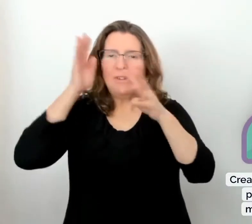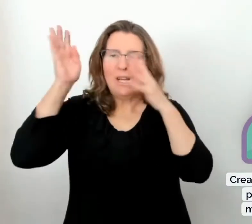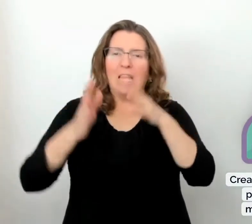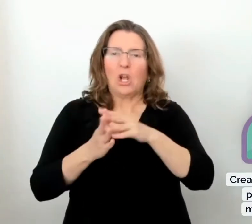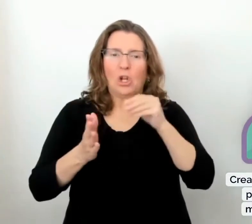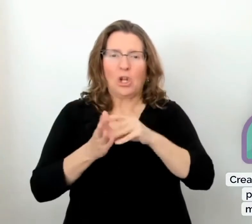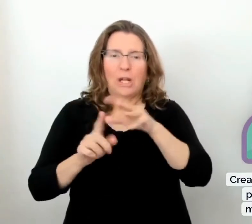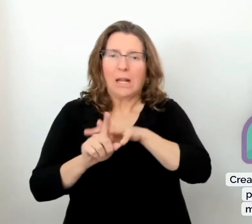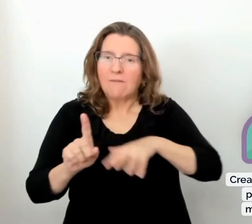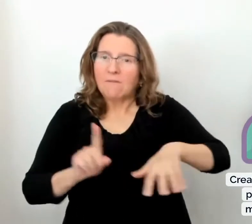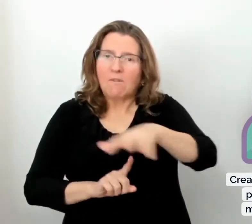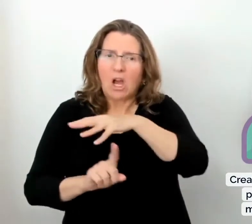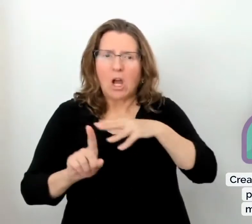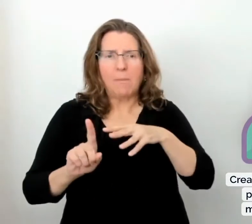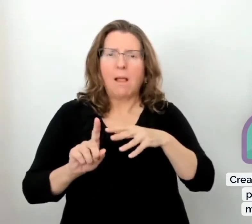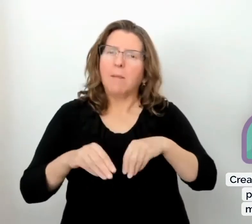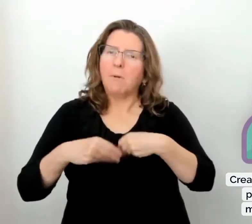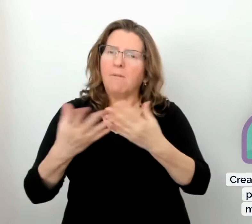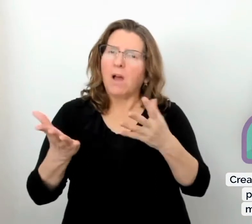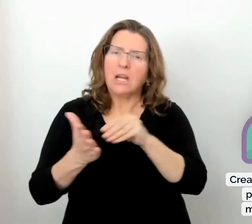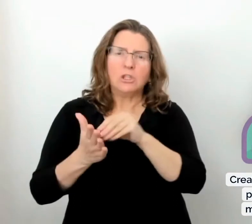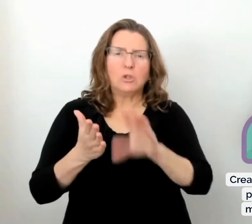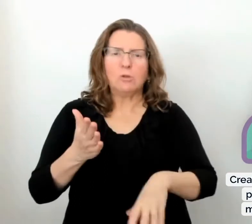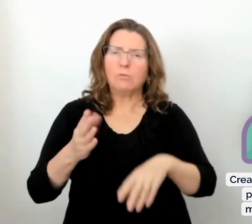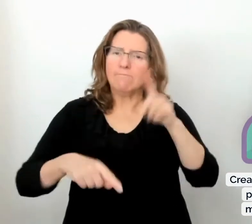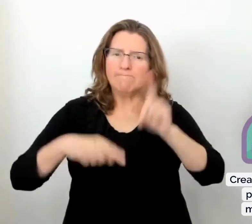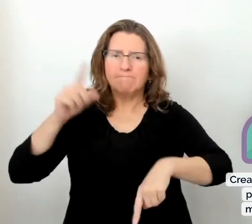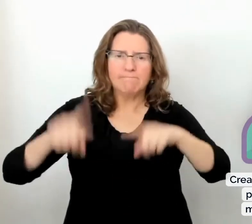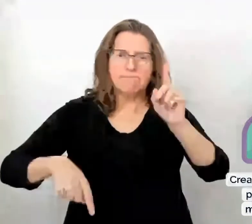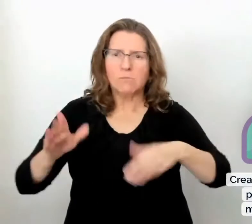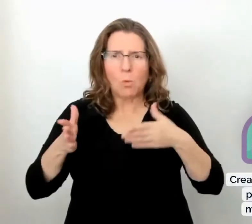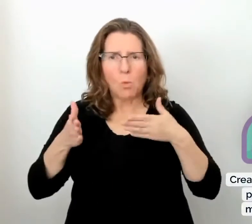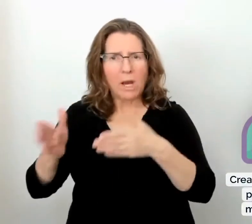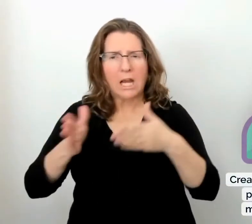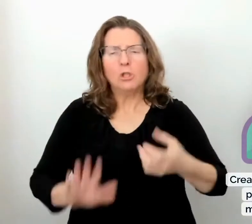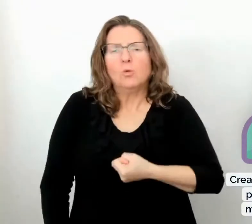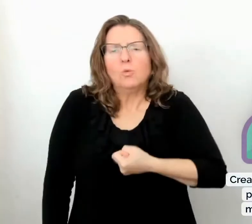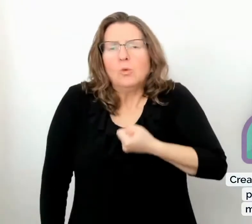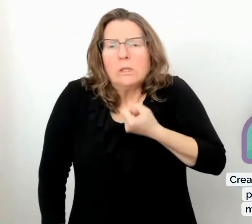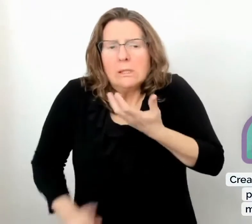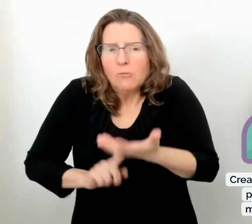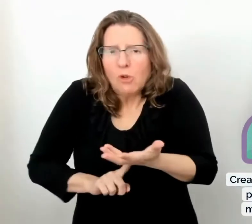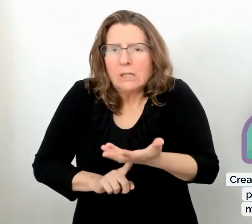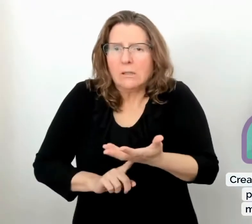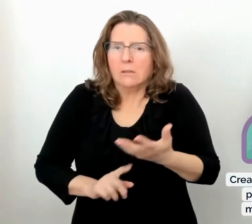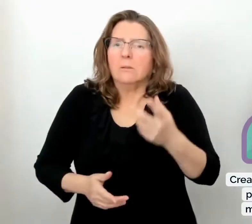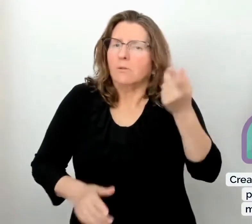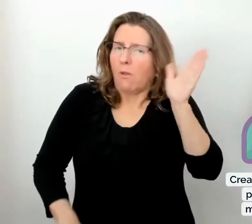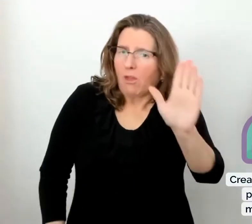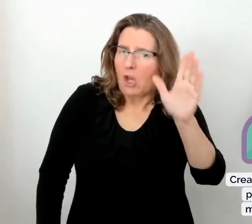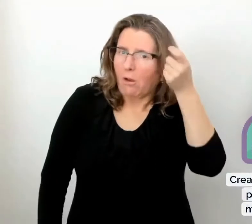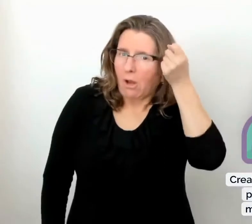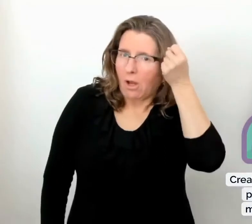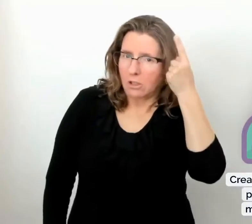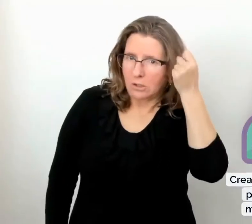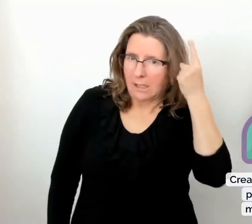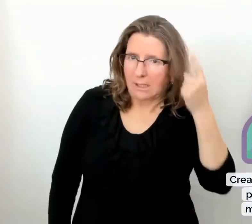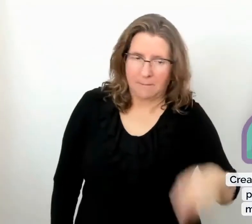As discussed, you provide multiple means for students to express their learning.